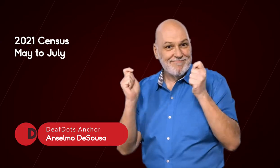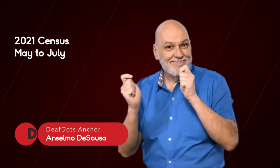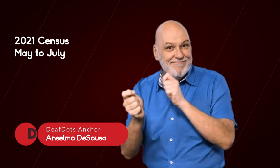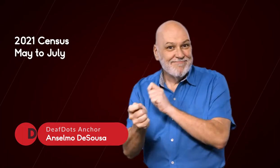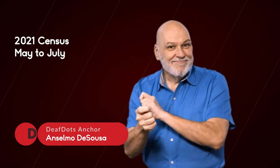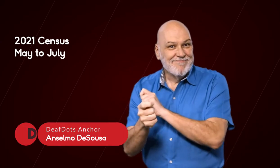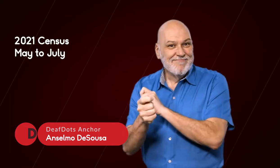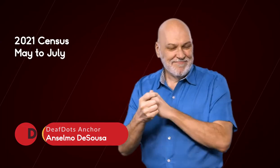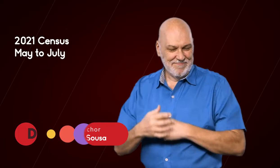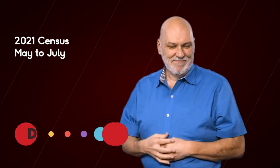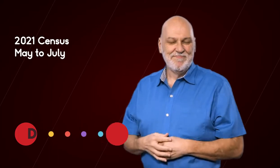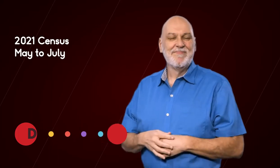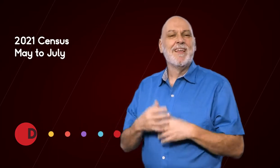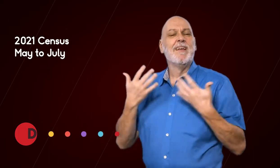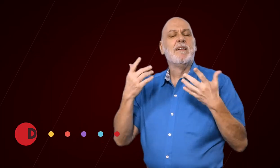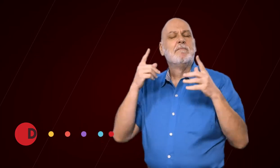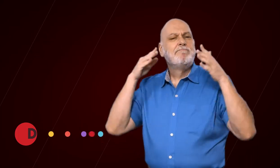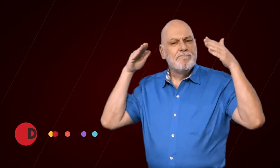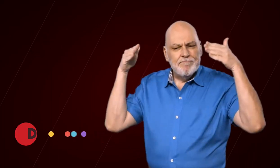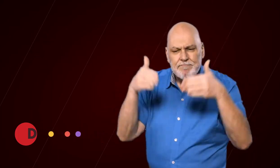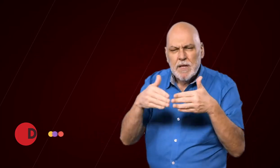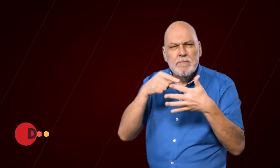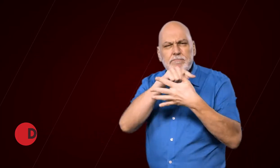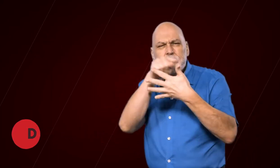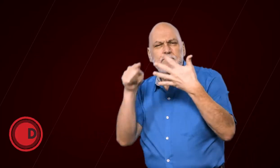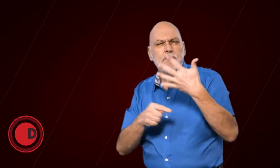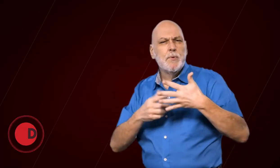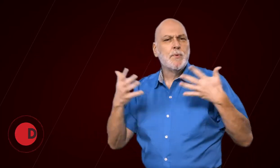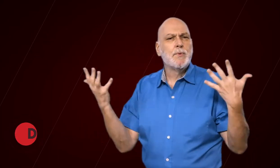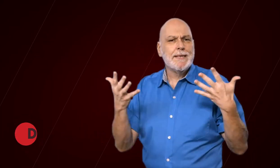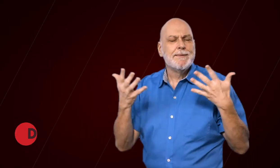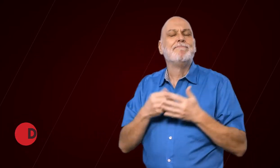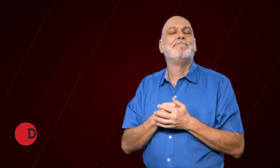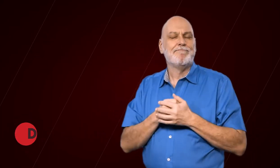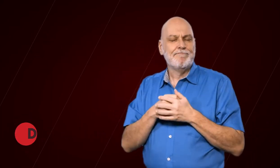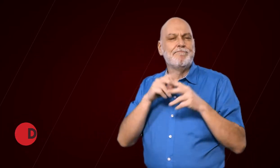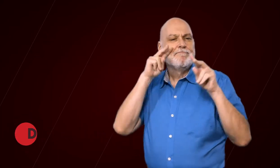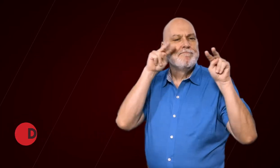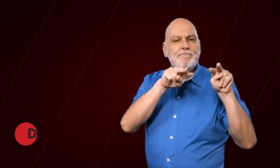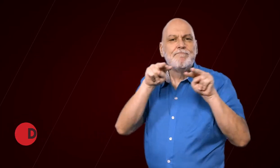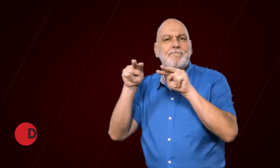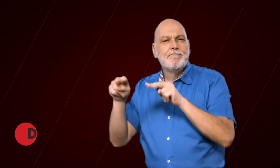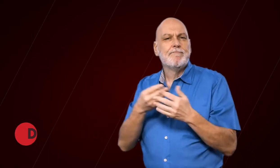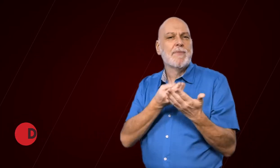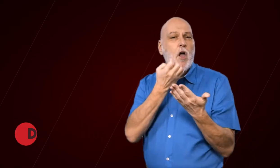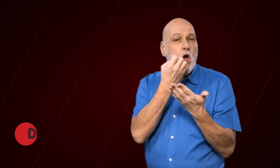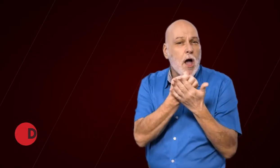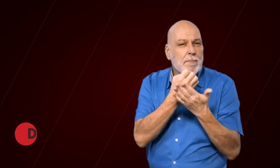to find out how Canada is changing,